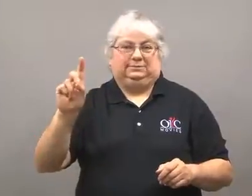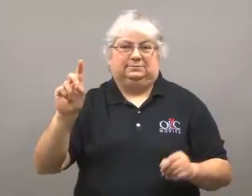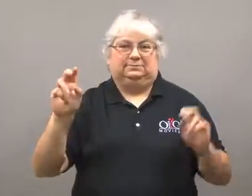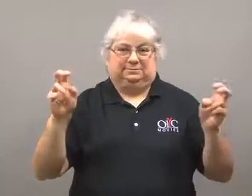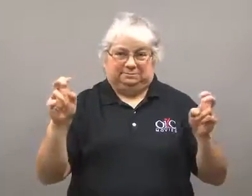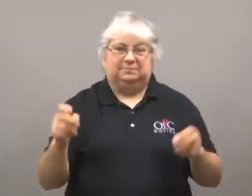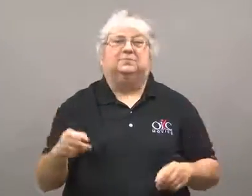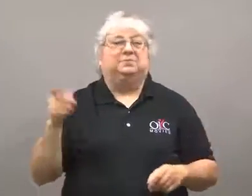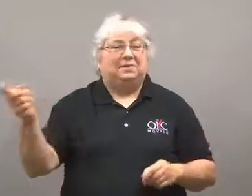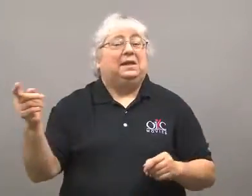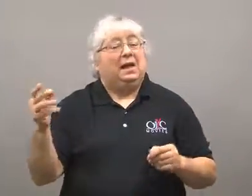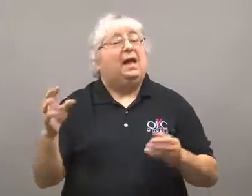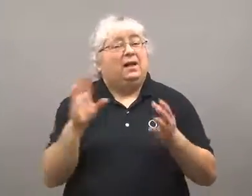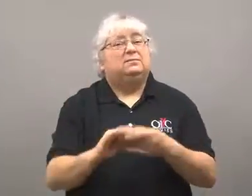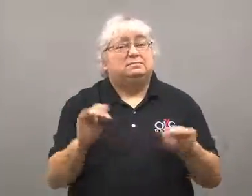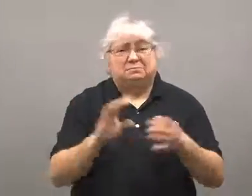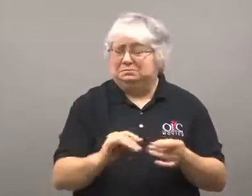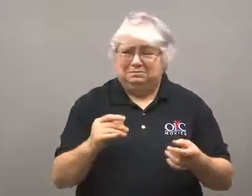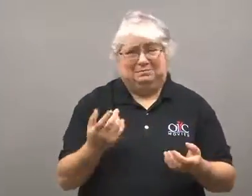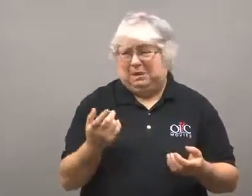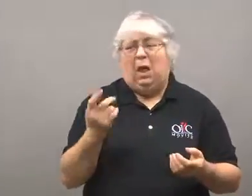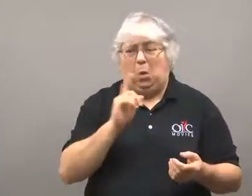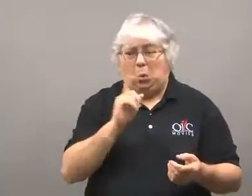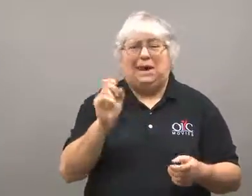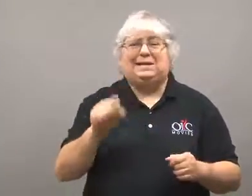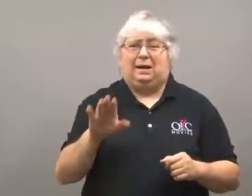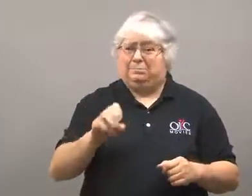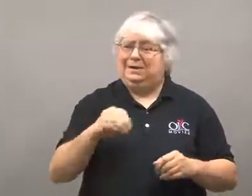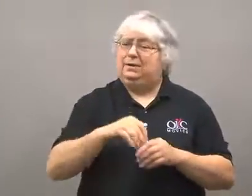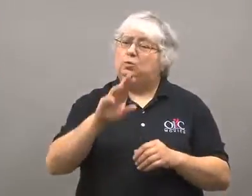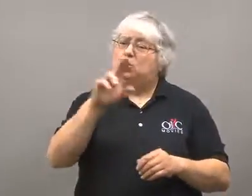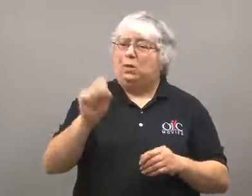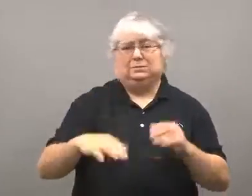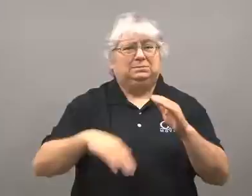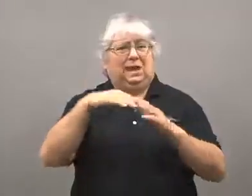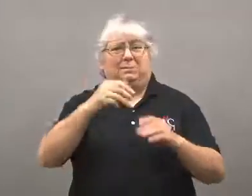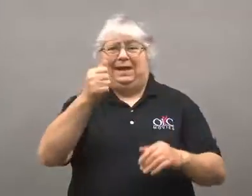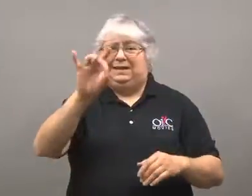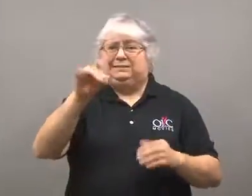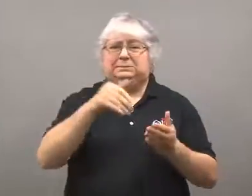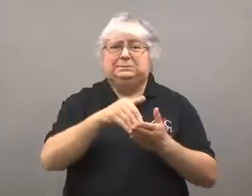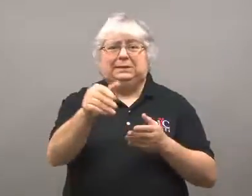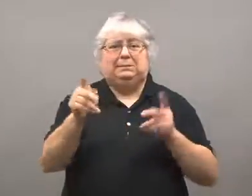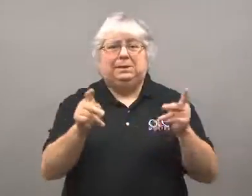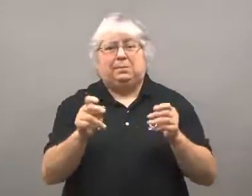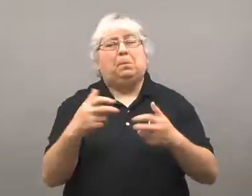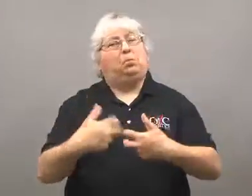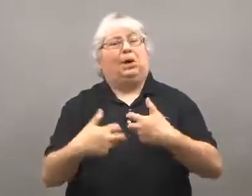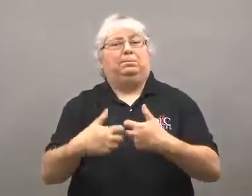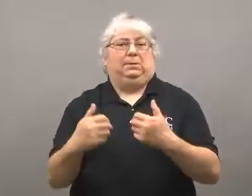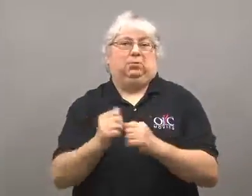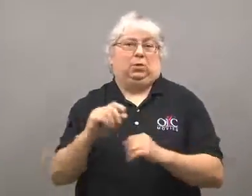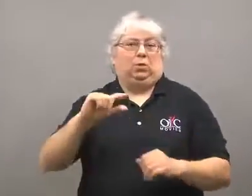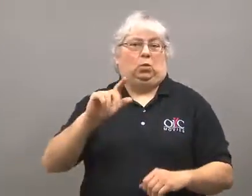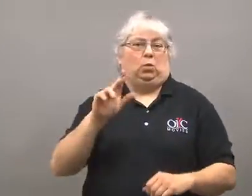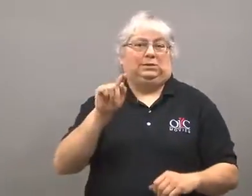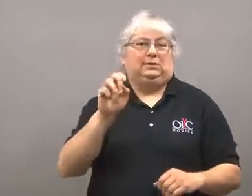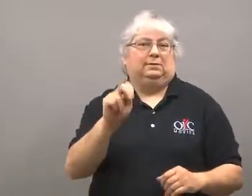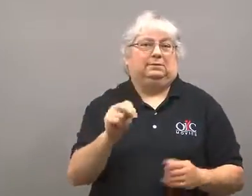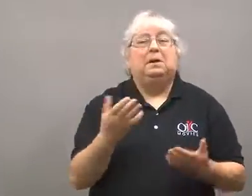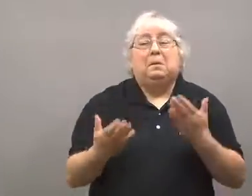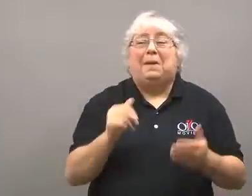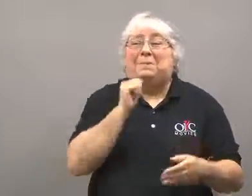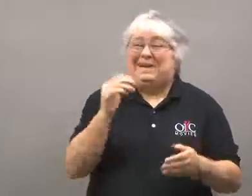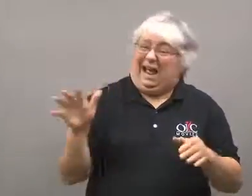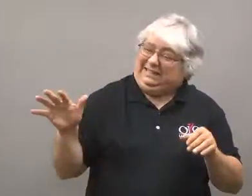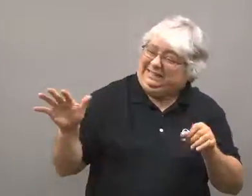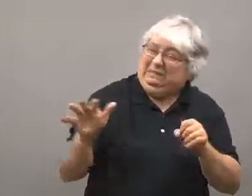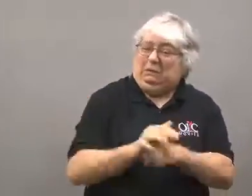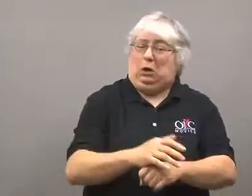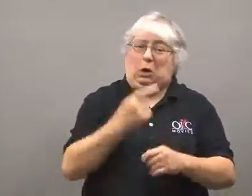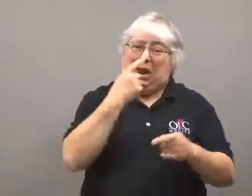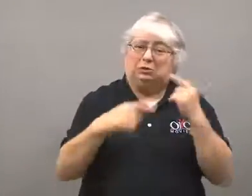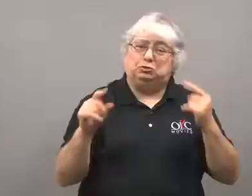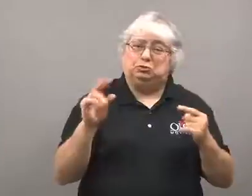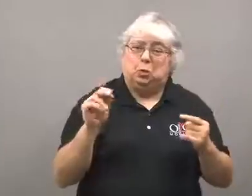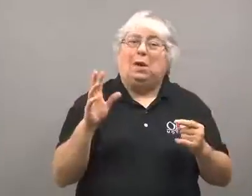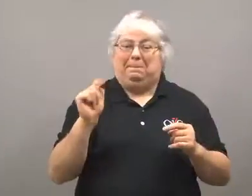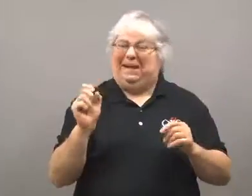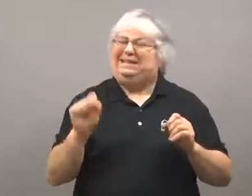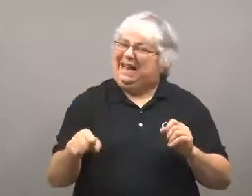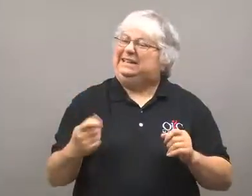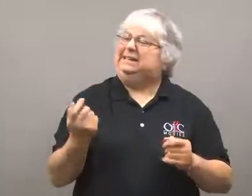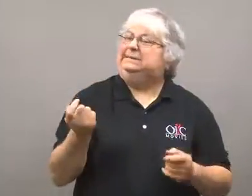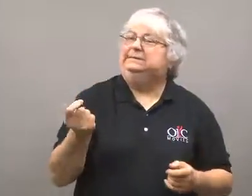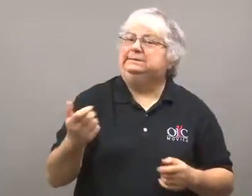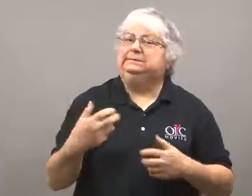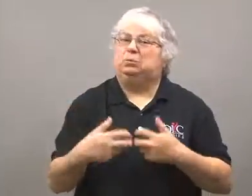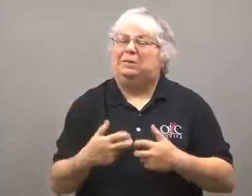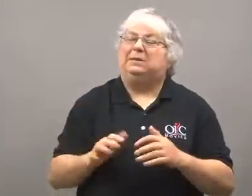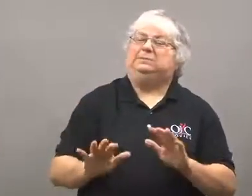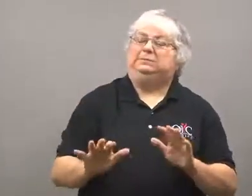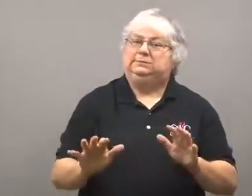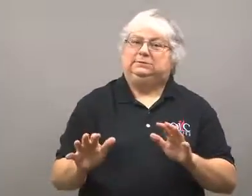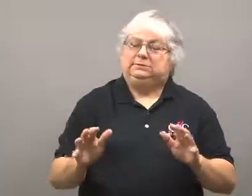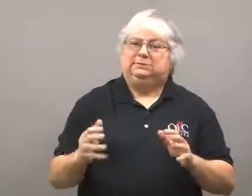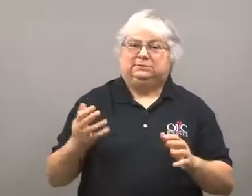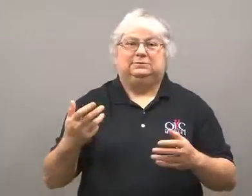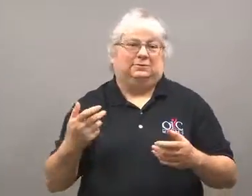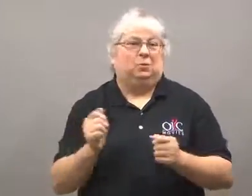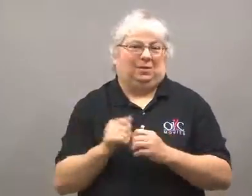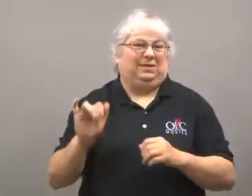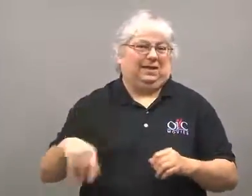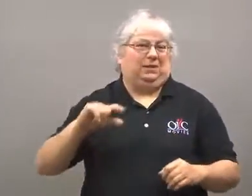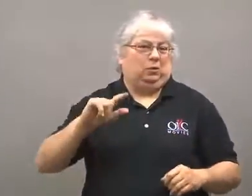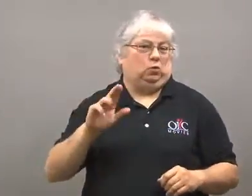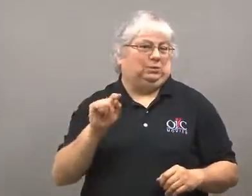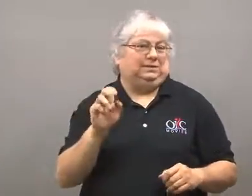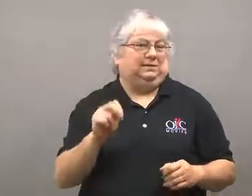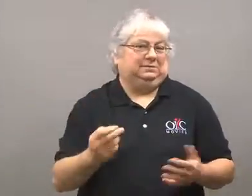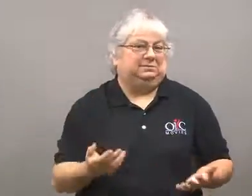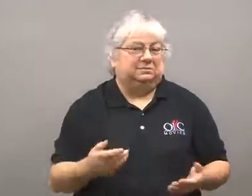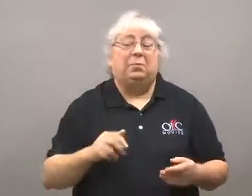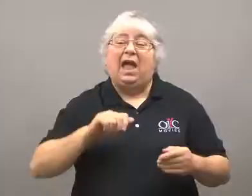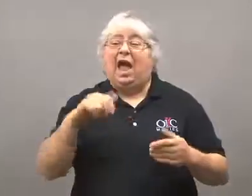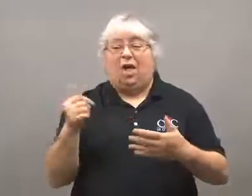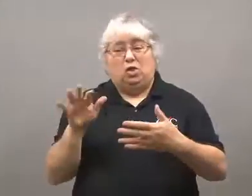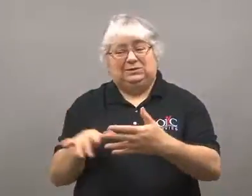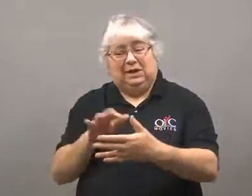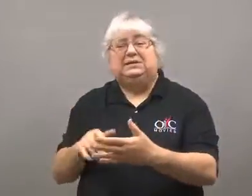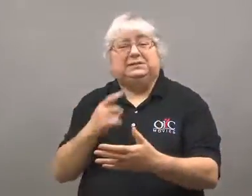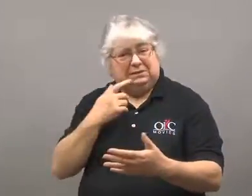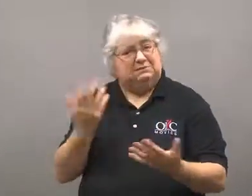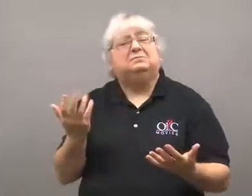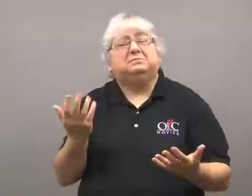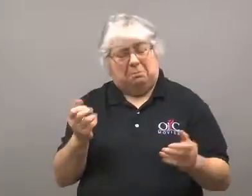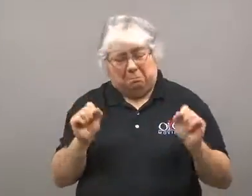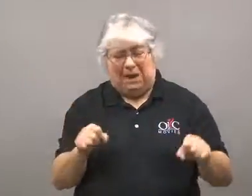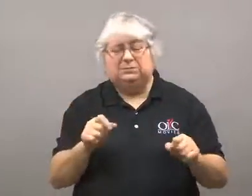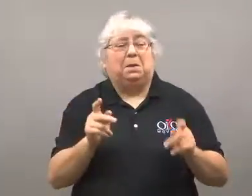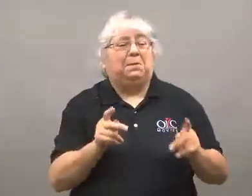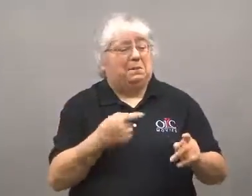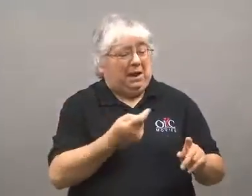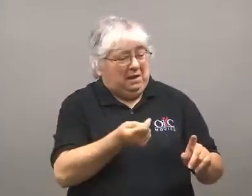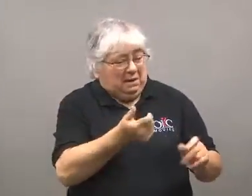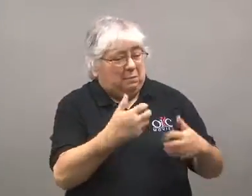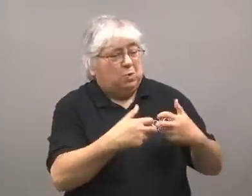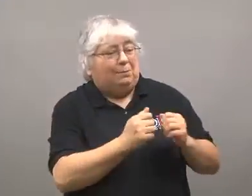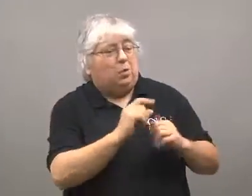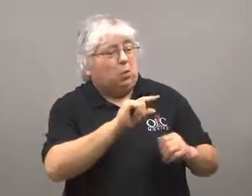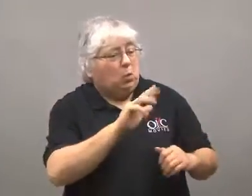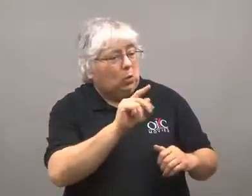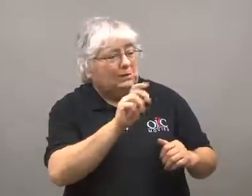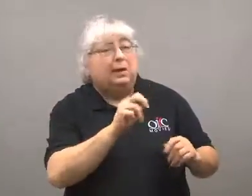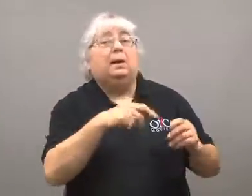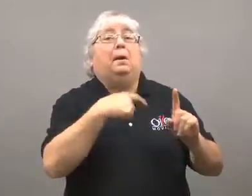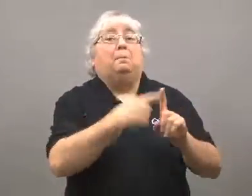She says up to 18 million people may be intolerant of gluten, though not allergic.